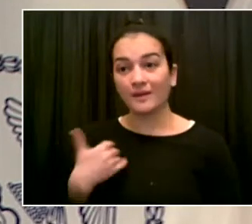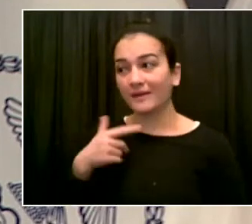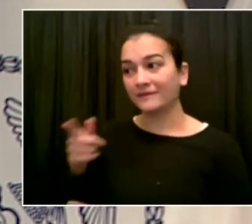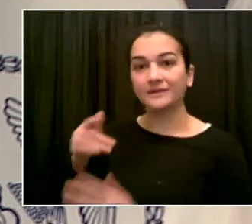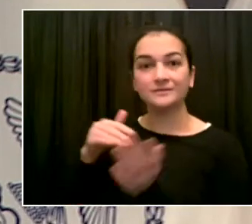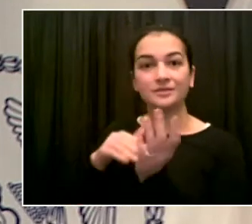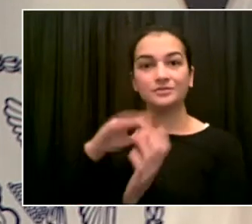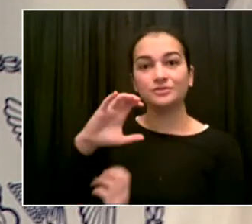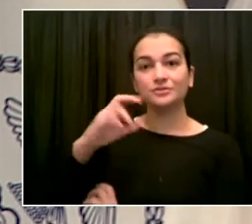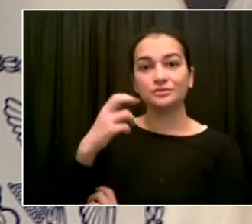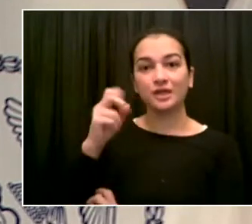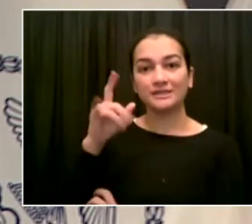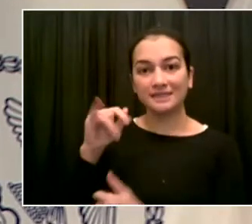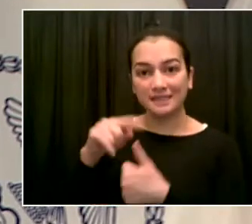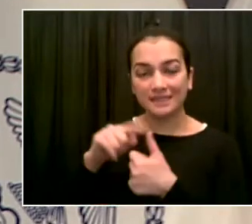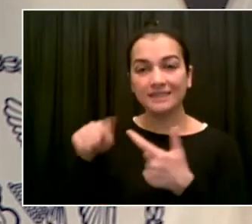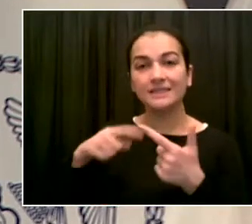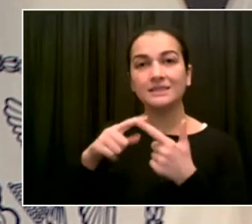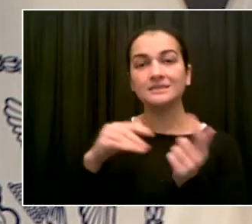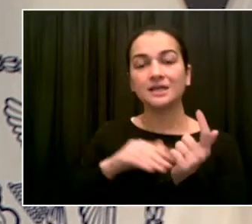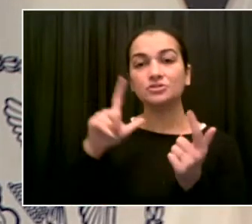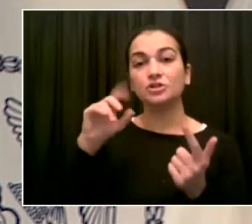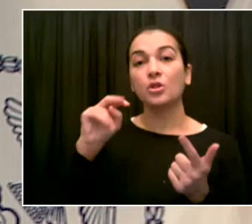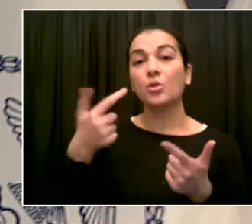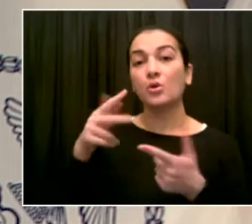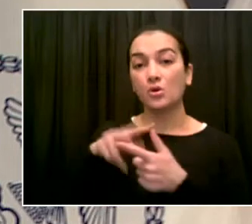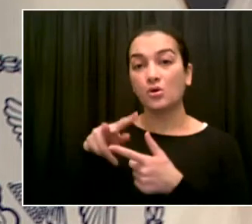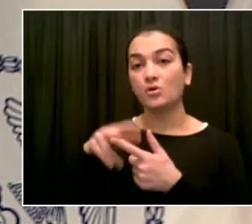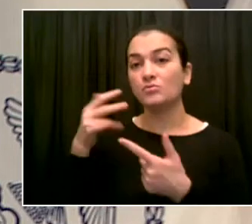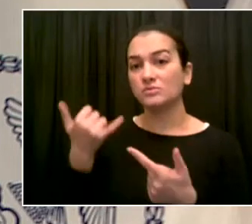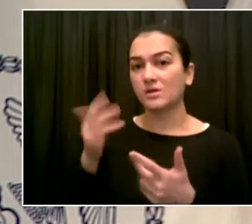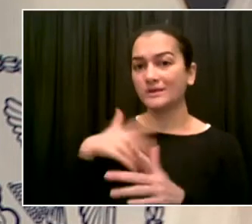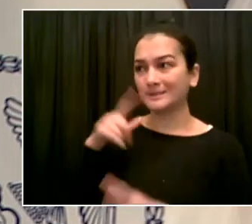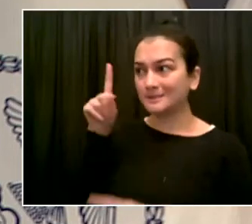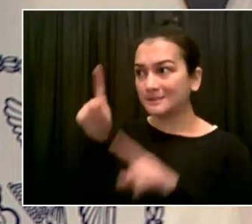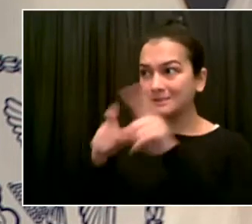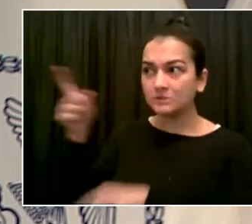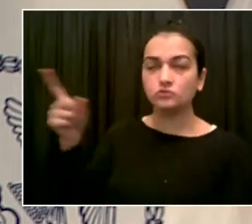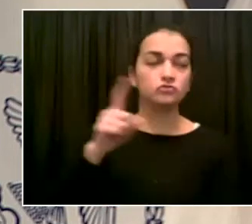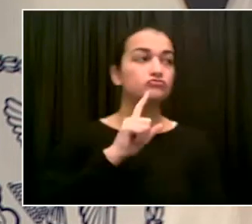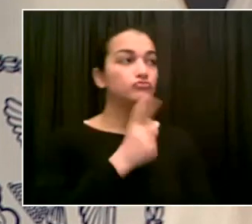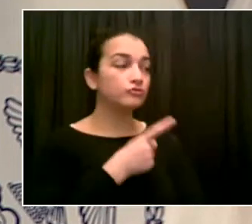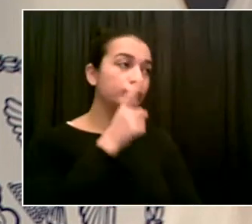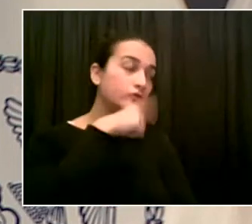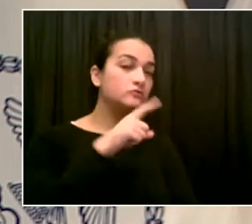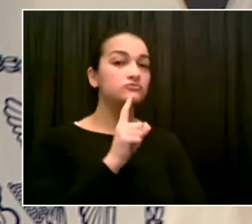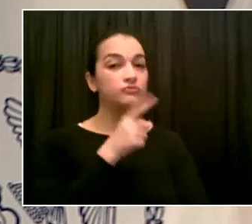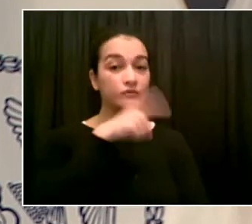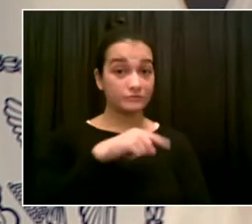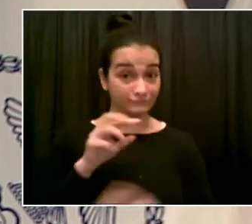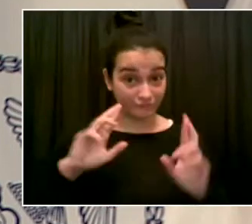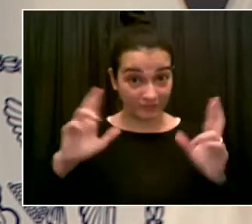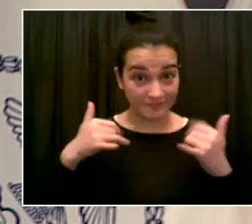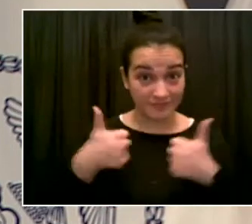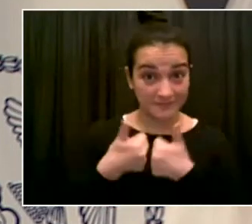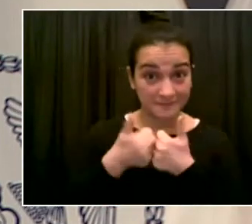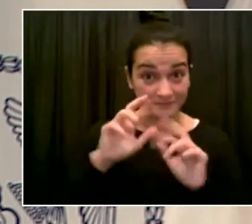LAYO UT THE FACTS. YOUR THE FIRST MYTH BUSTER.